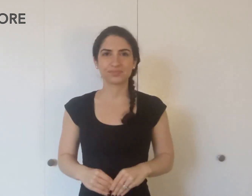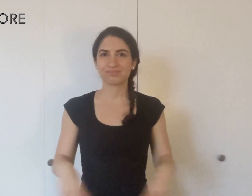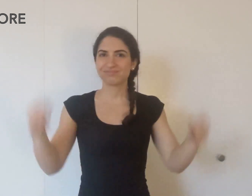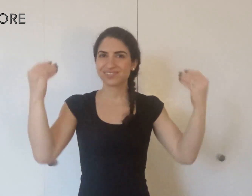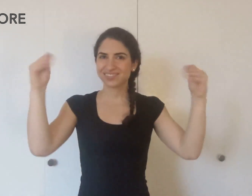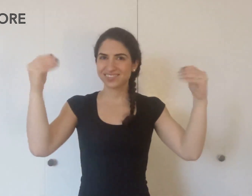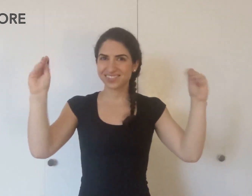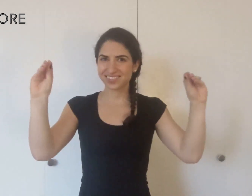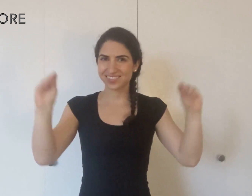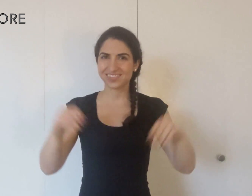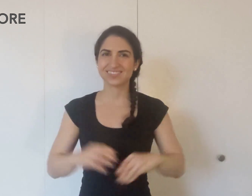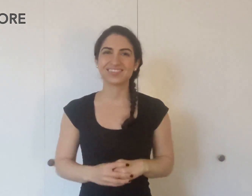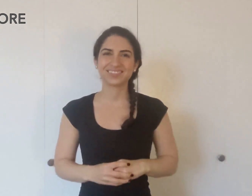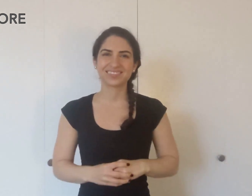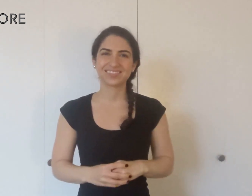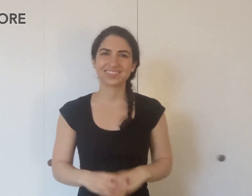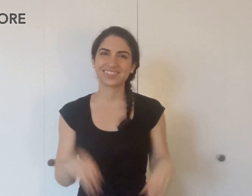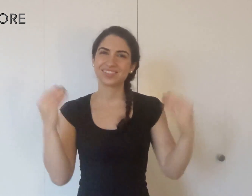STORE